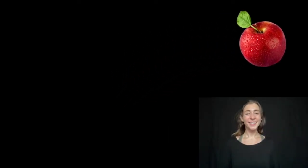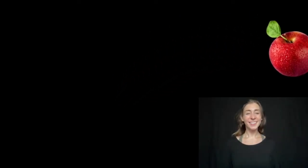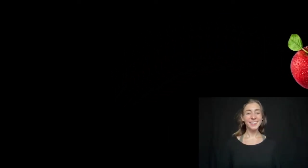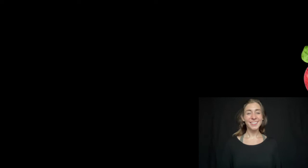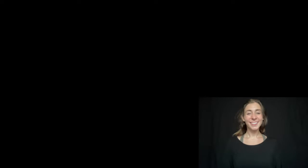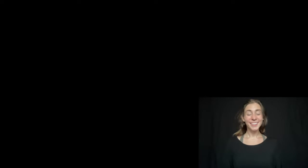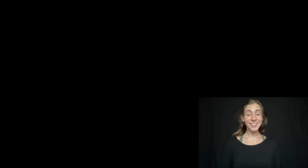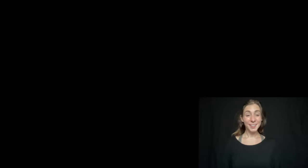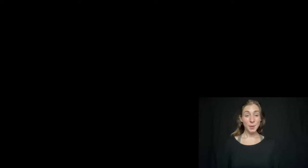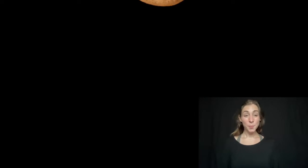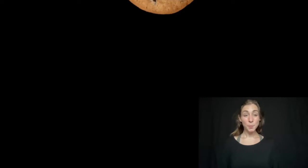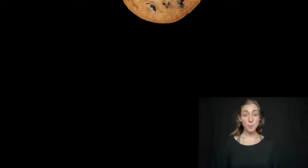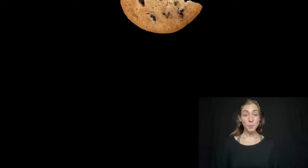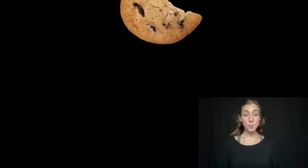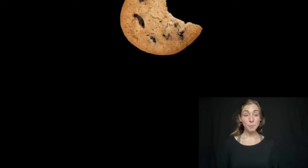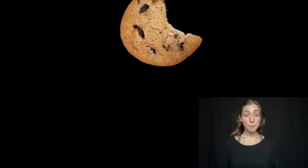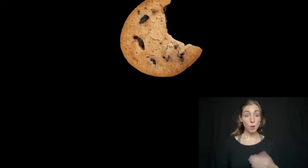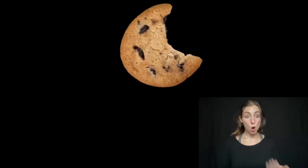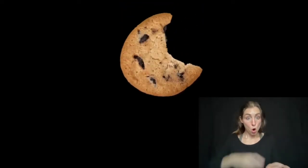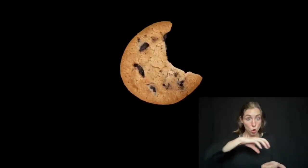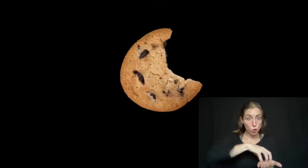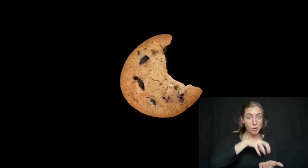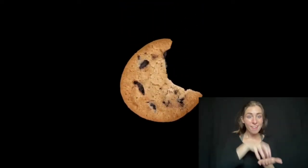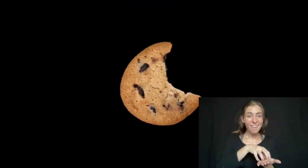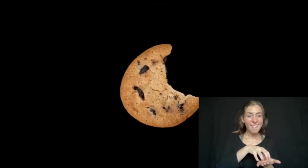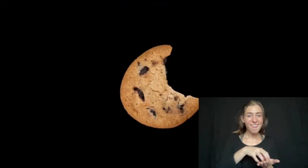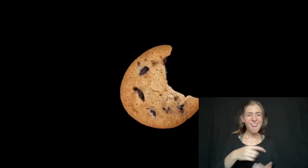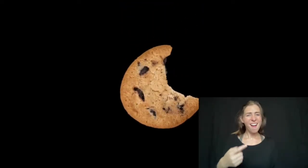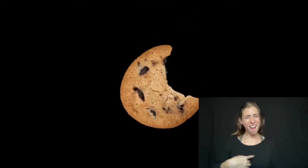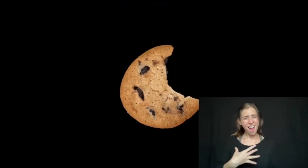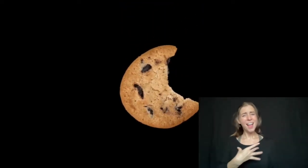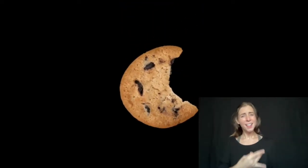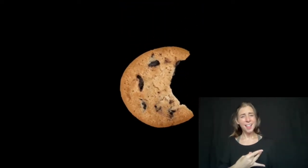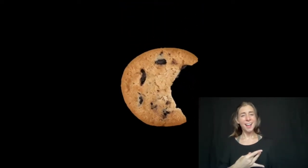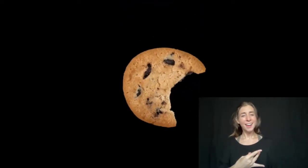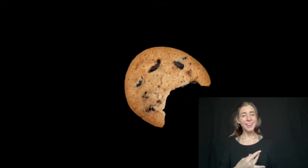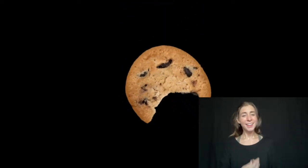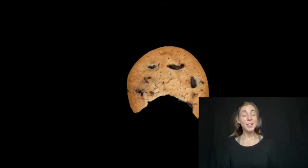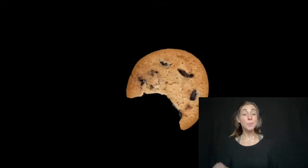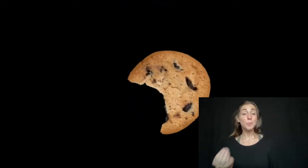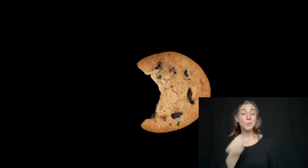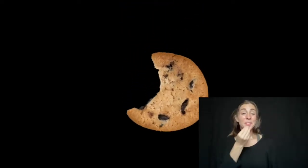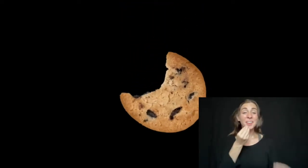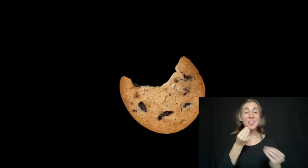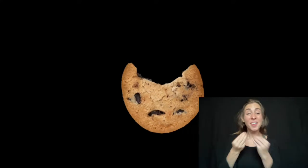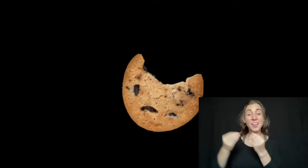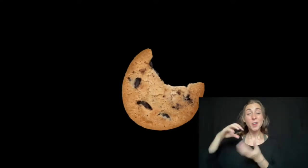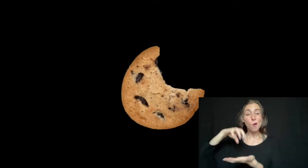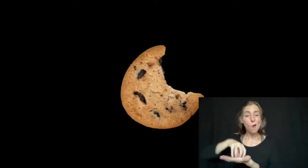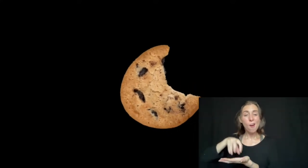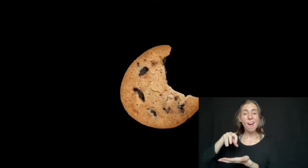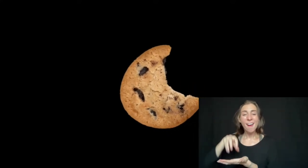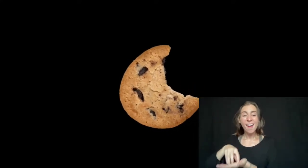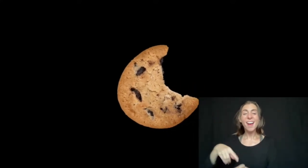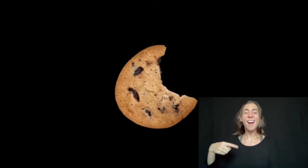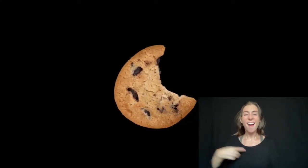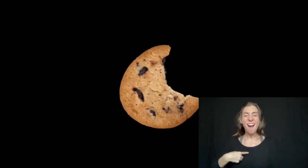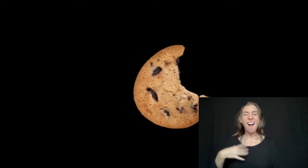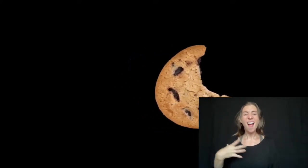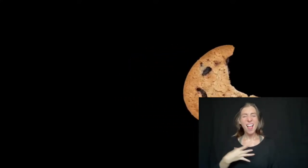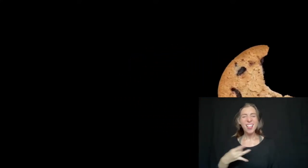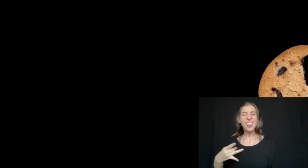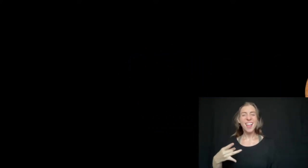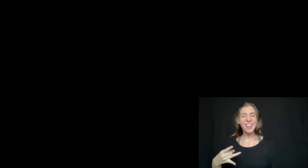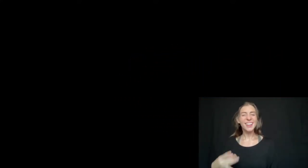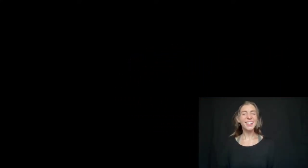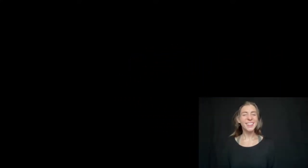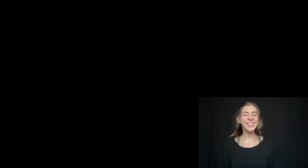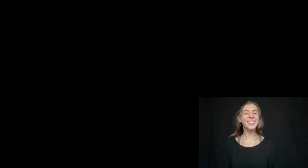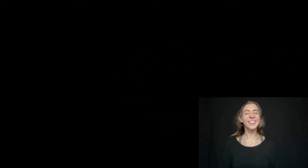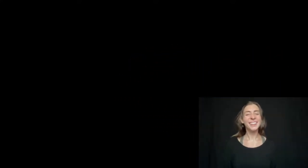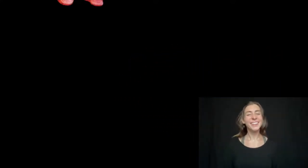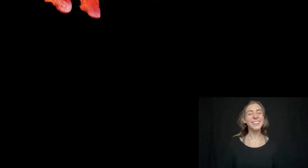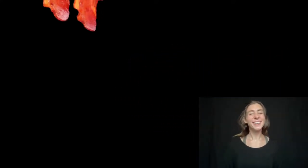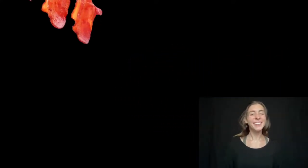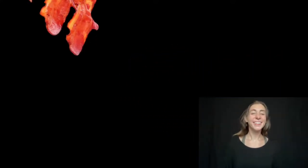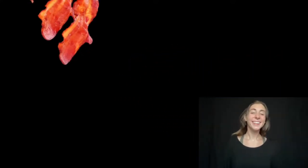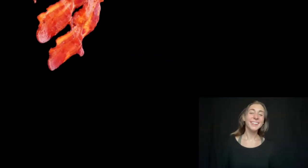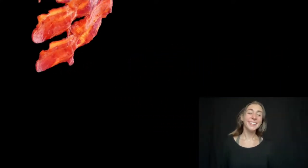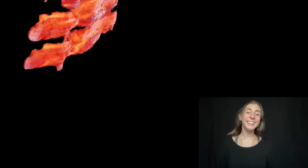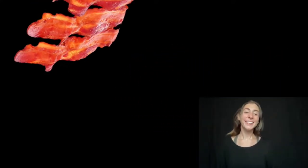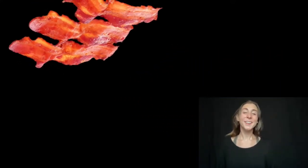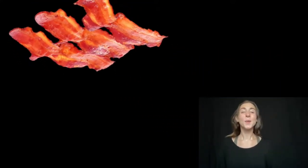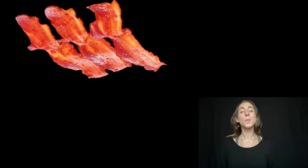I like to eat cookies